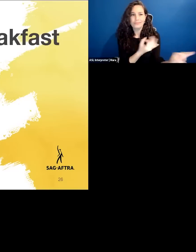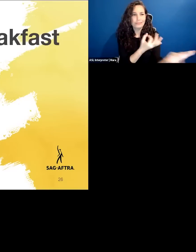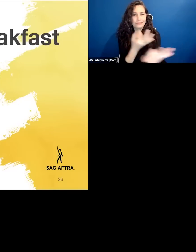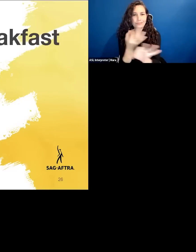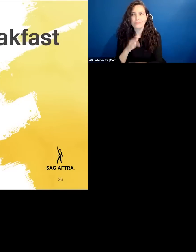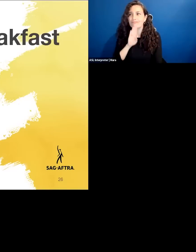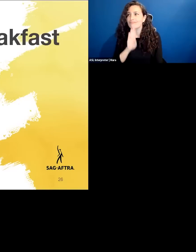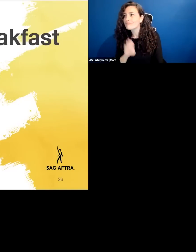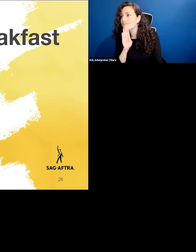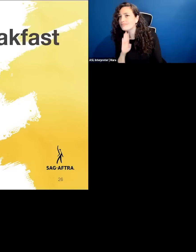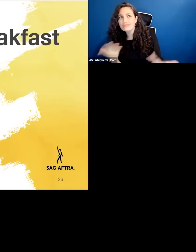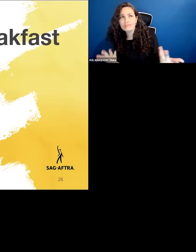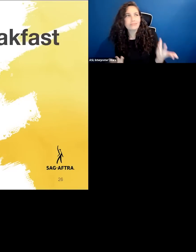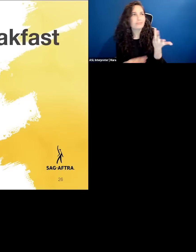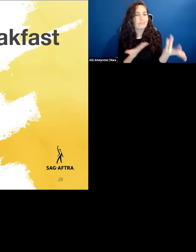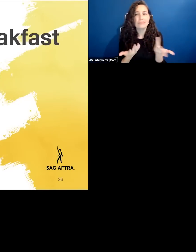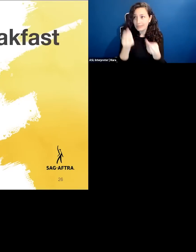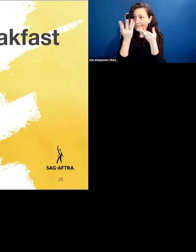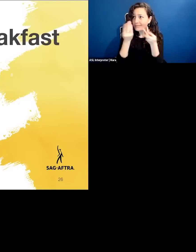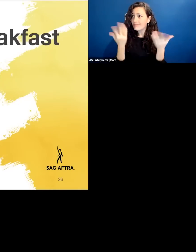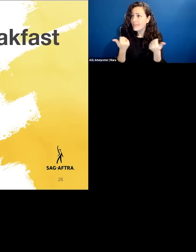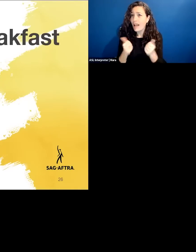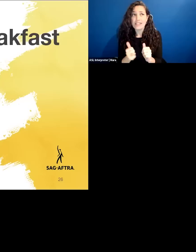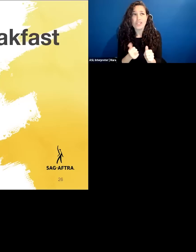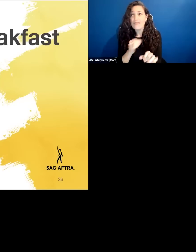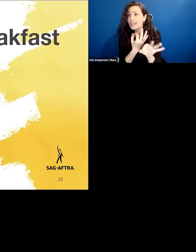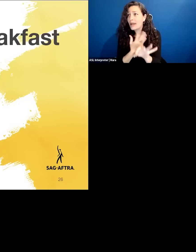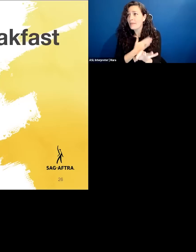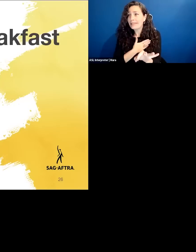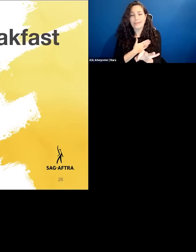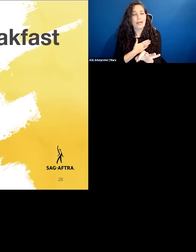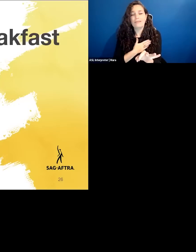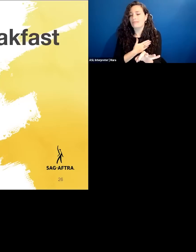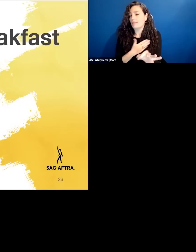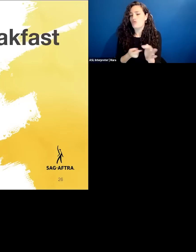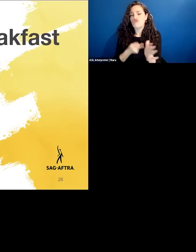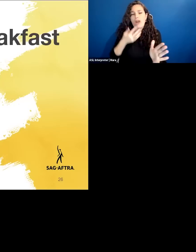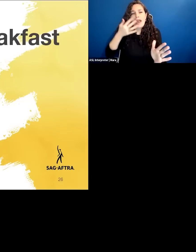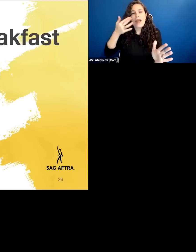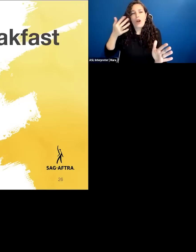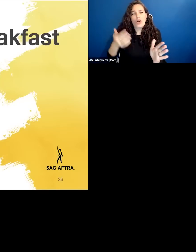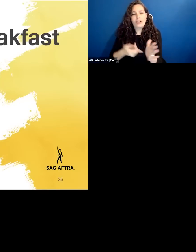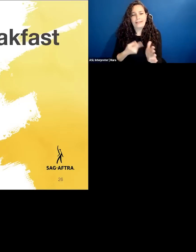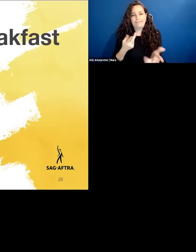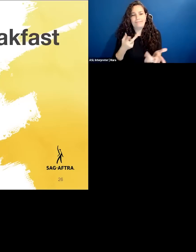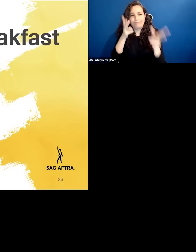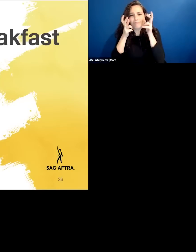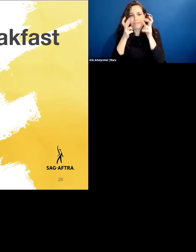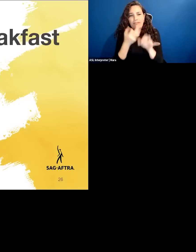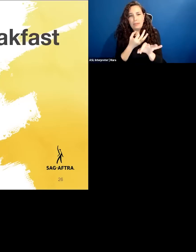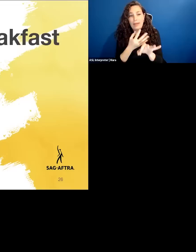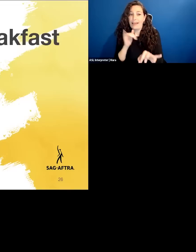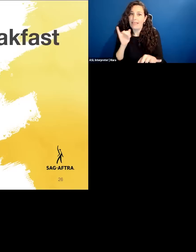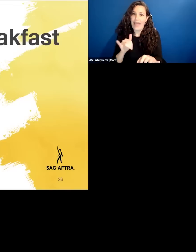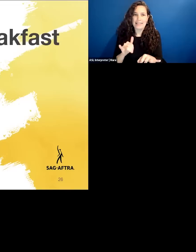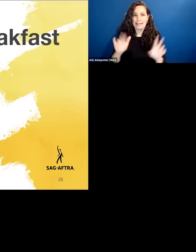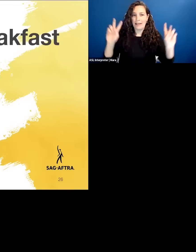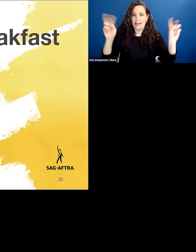we want them from our auditions, but we rarely get it. And feedback is the breakfast of champions. So one thing we guided Yvonne on how to do